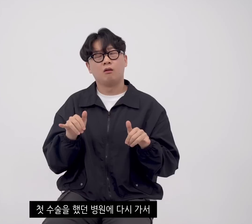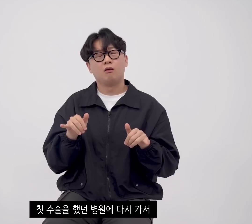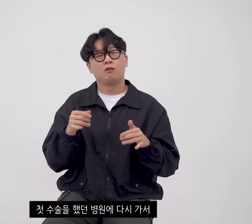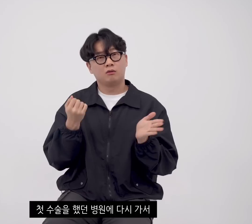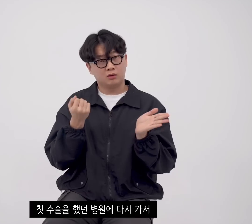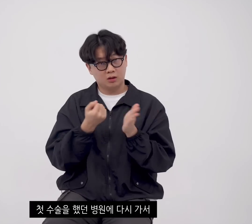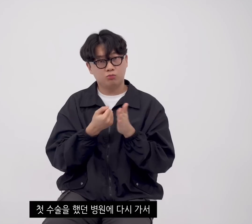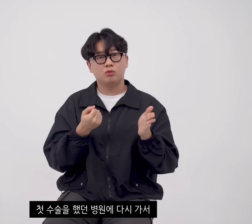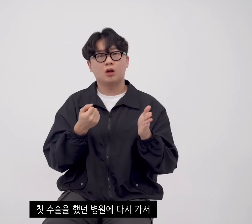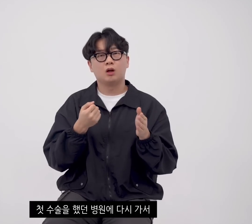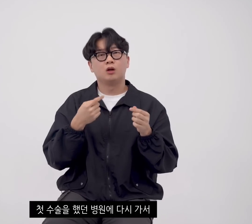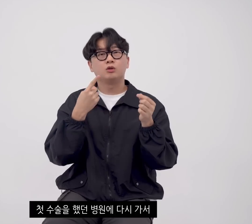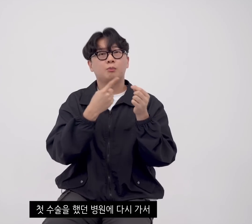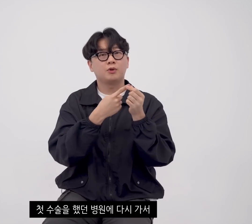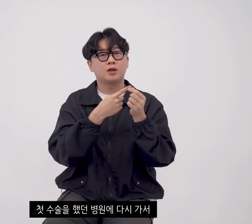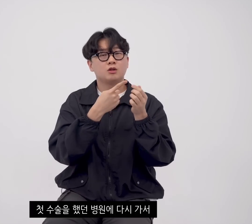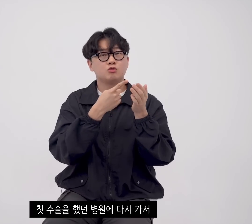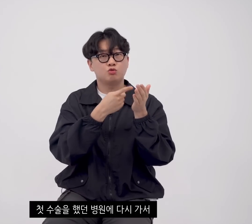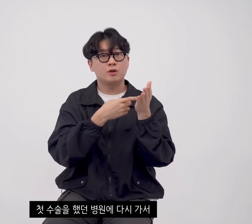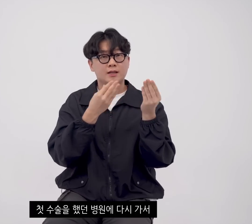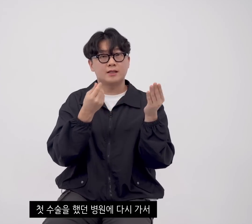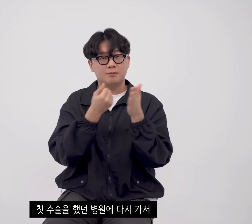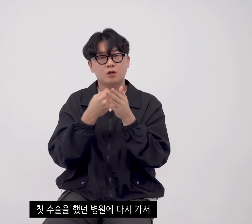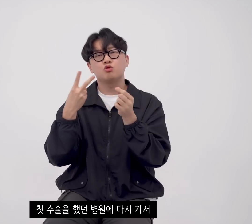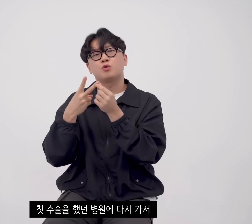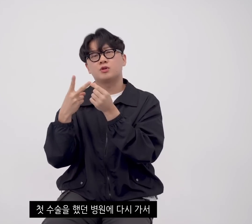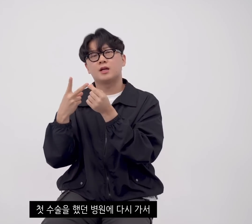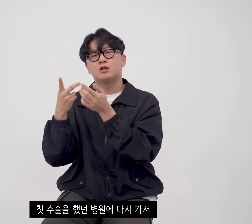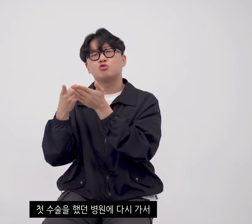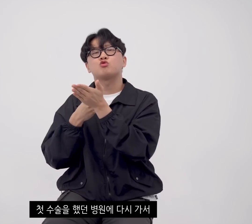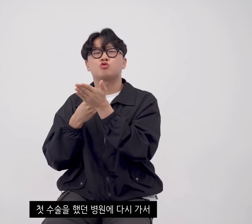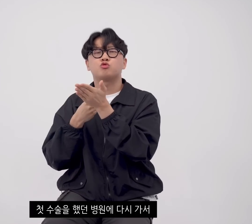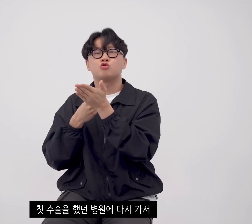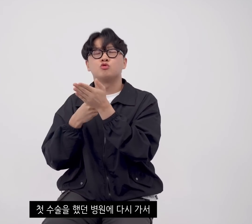went back to the same hospital where I had my first surgery and